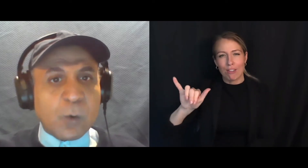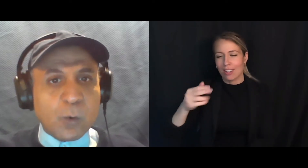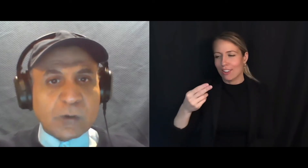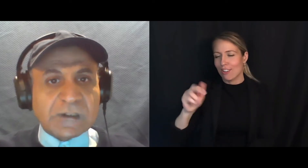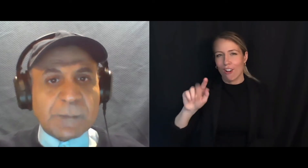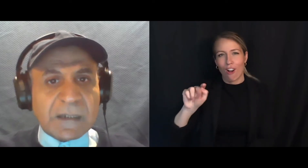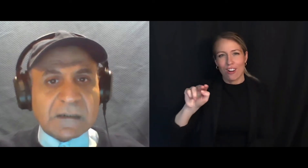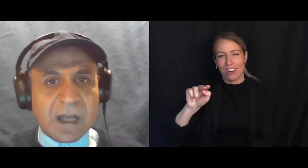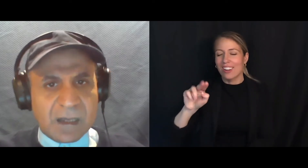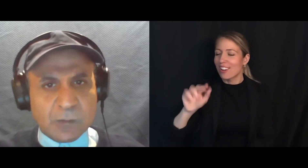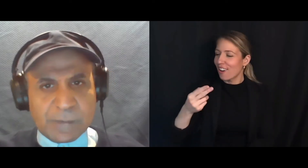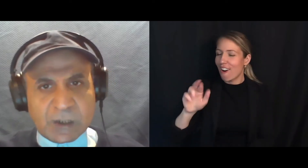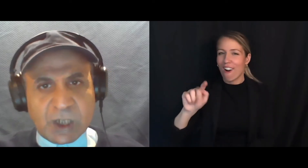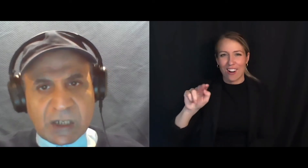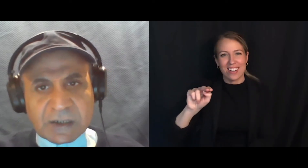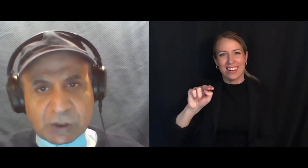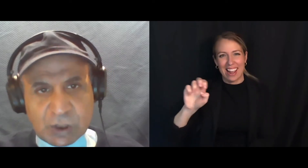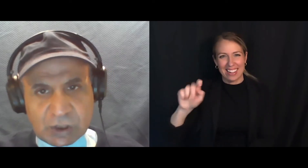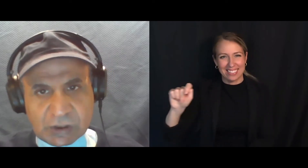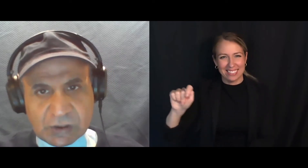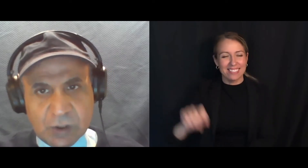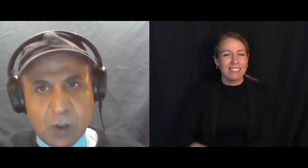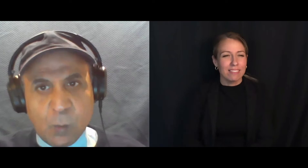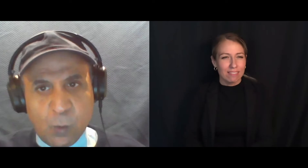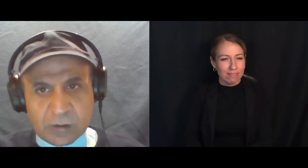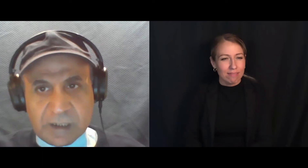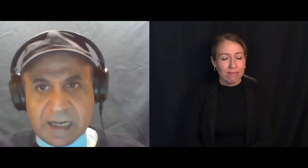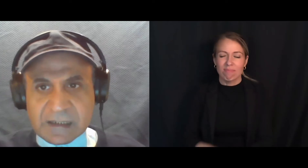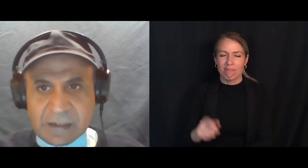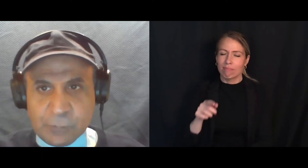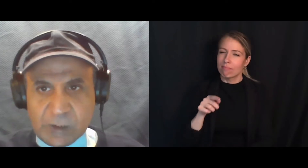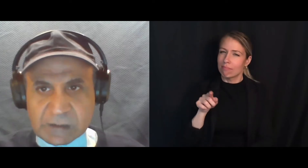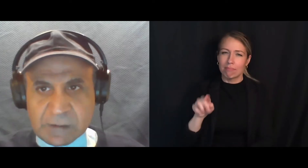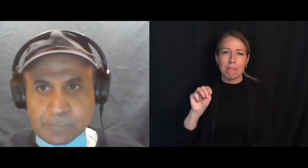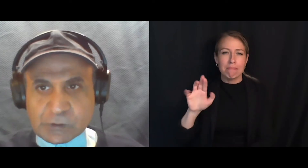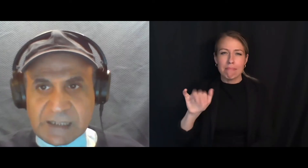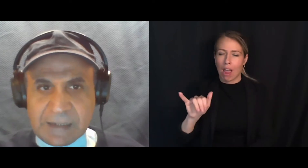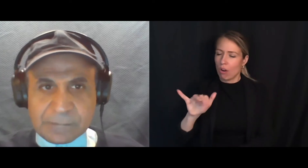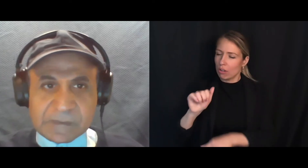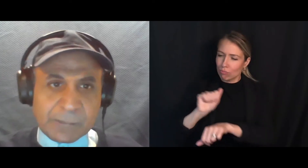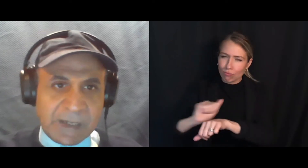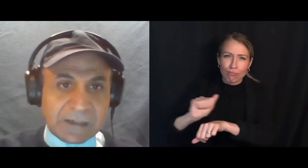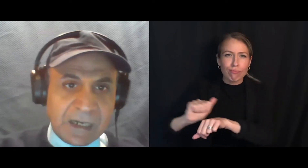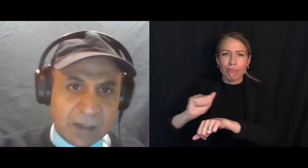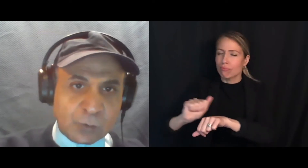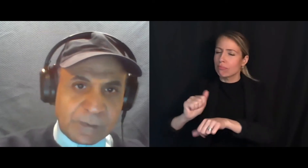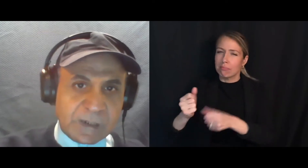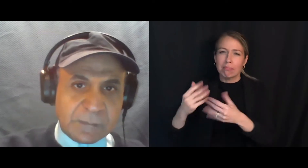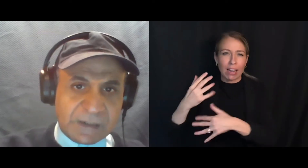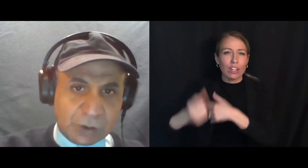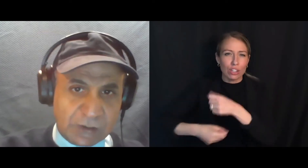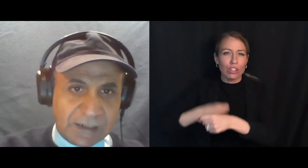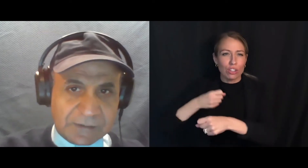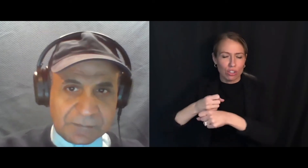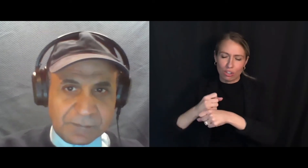who spent all of her career years working and advocating for the deaf, deafblind, and hard of hearing Minnesotans.